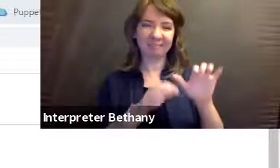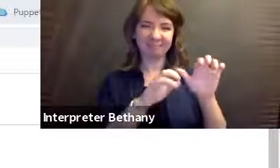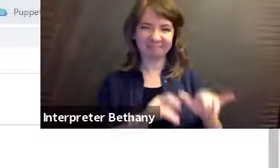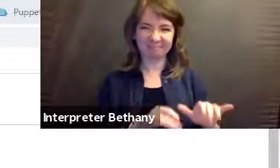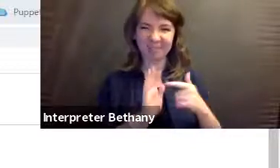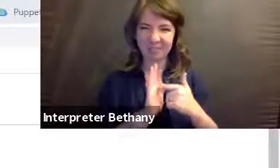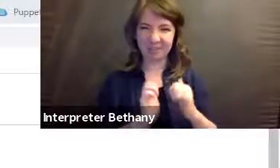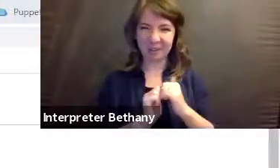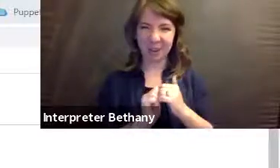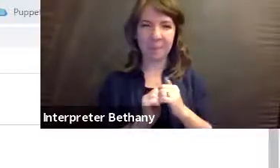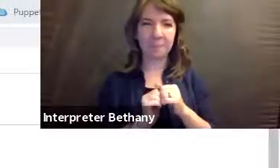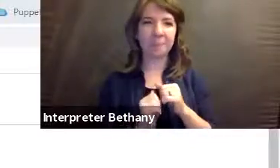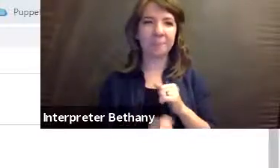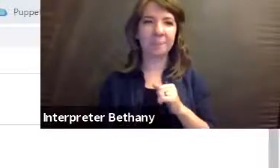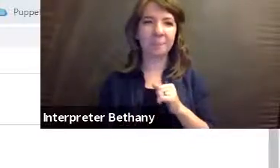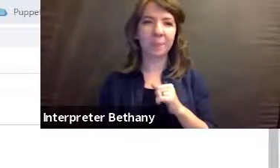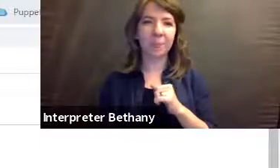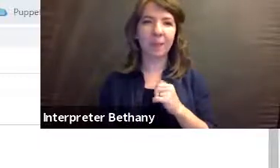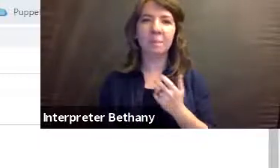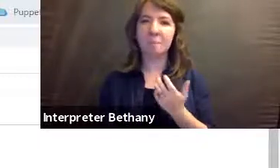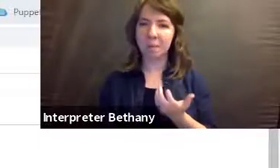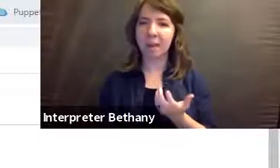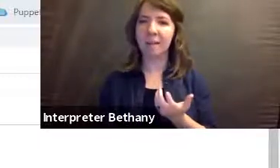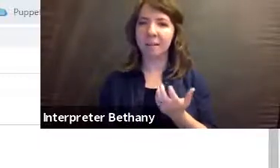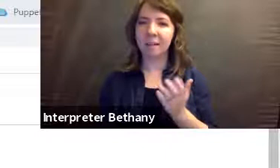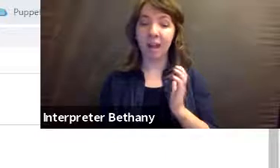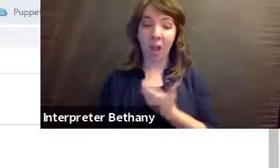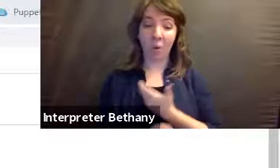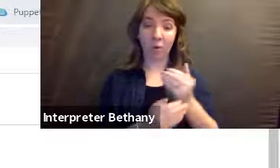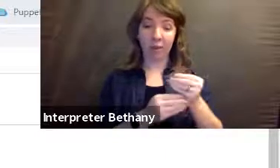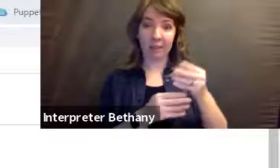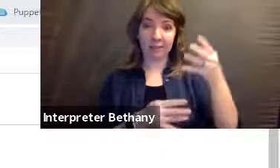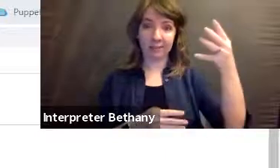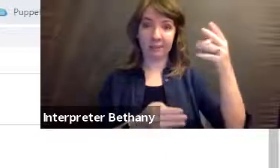Linda Kobashigawa: But it's, it's in our list of research databases, so